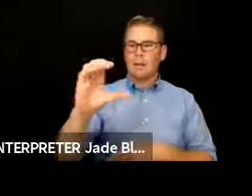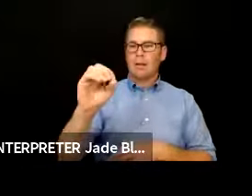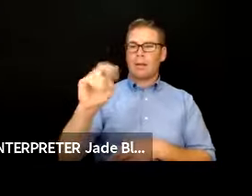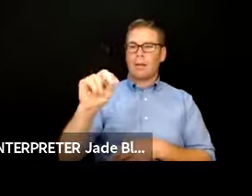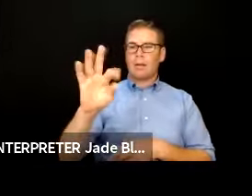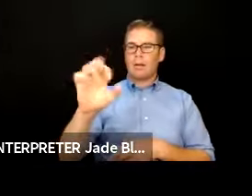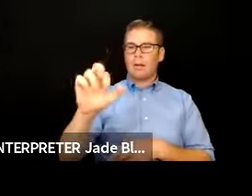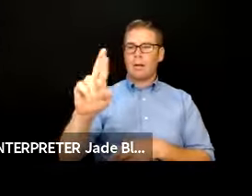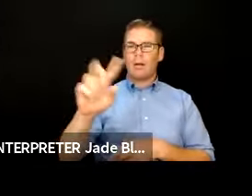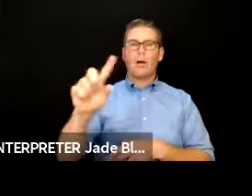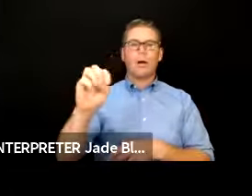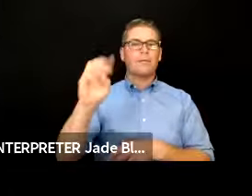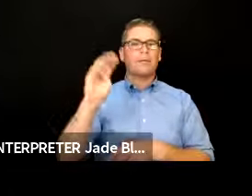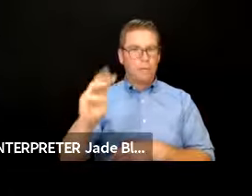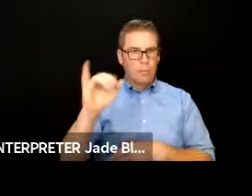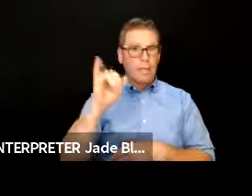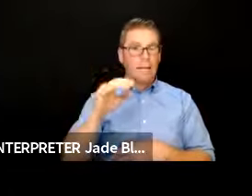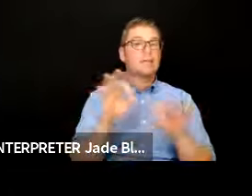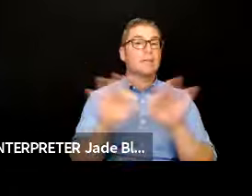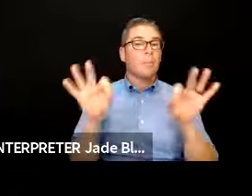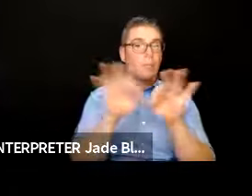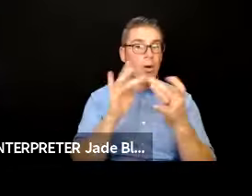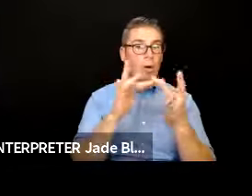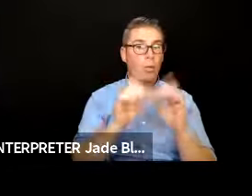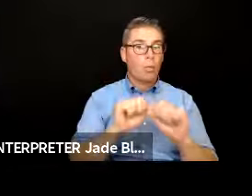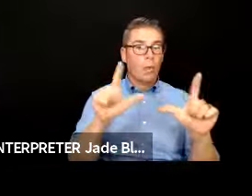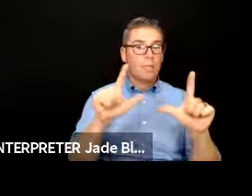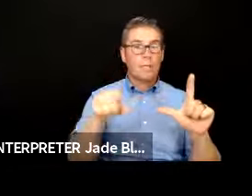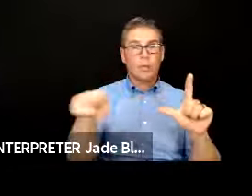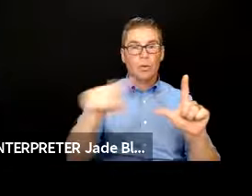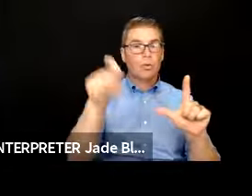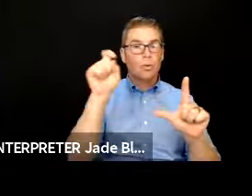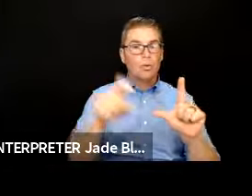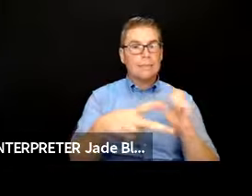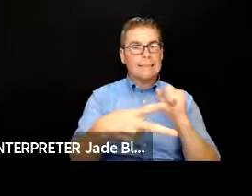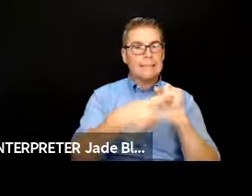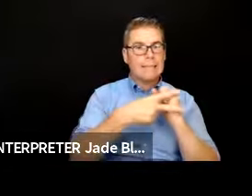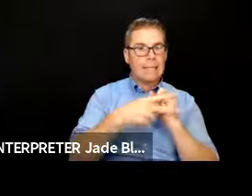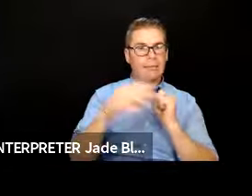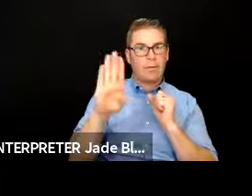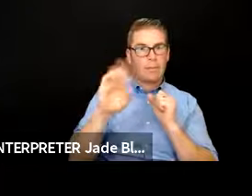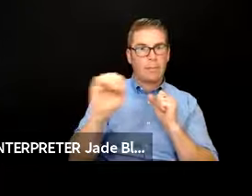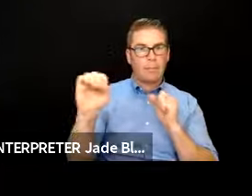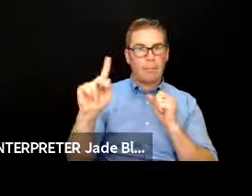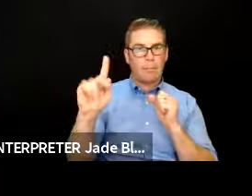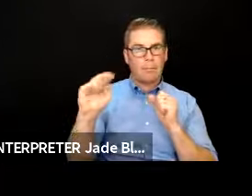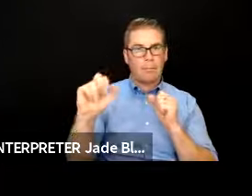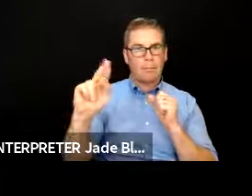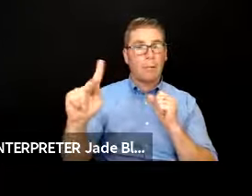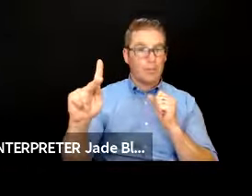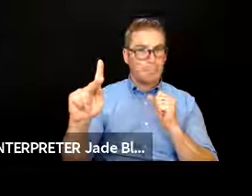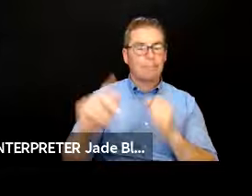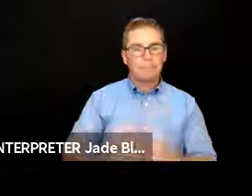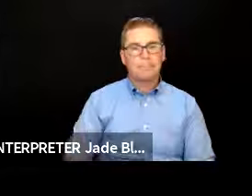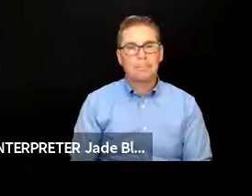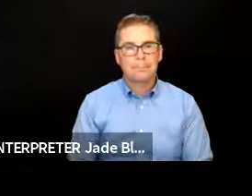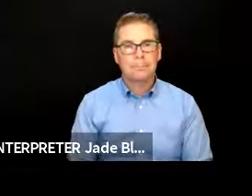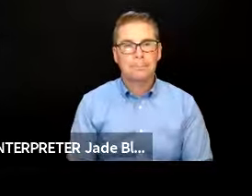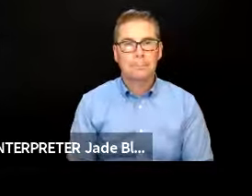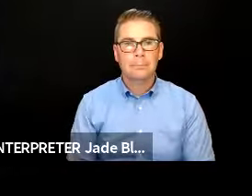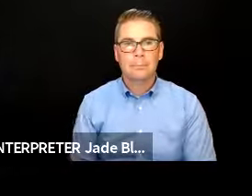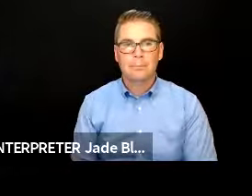And conference support is where you'll find answers to your Zoom questions they have different guides and tutorials to use Zoom